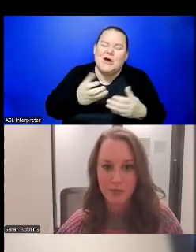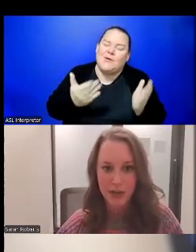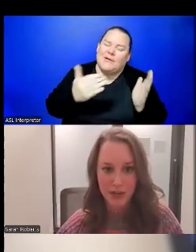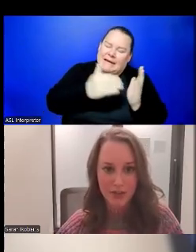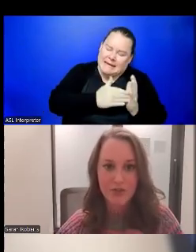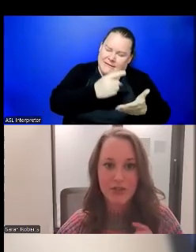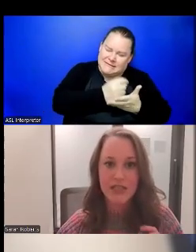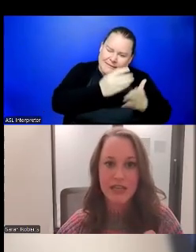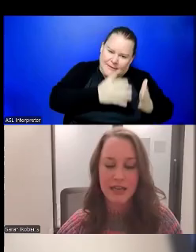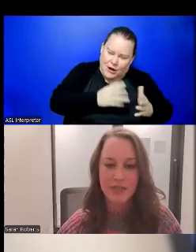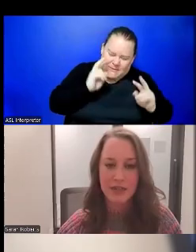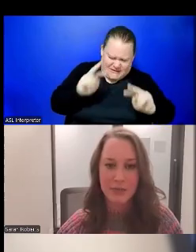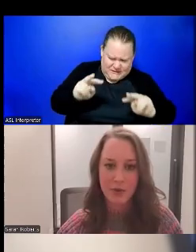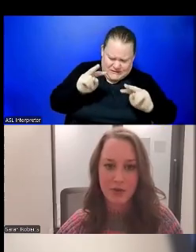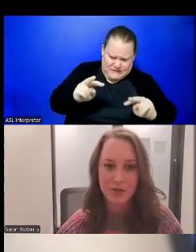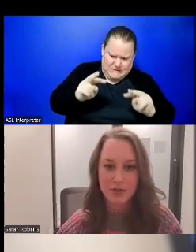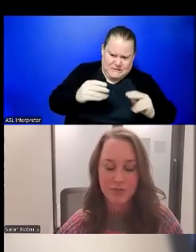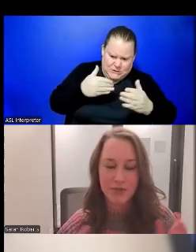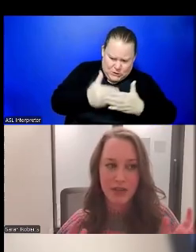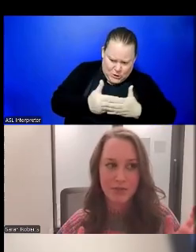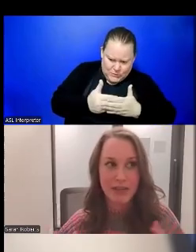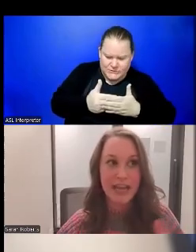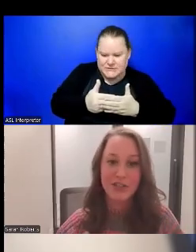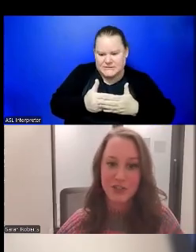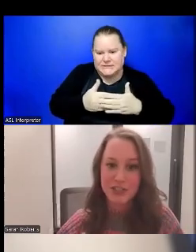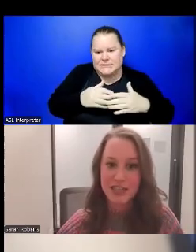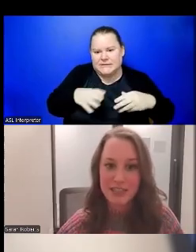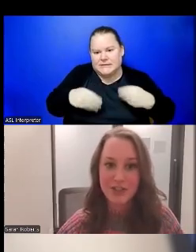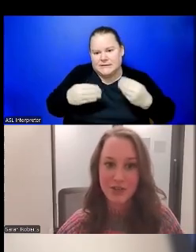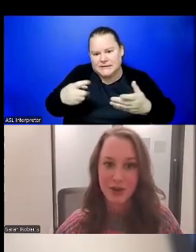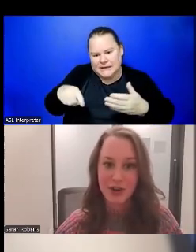them very closely and giving them orals of like exercises to